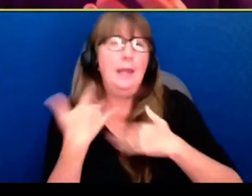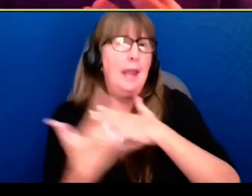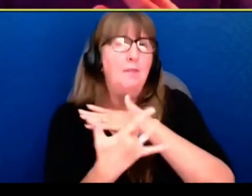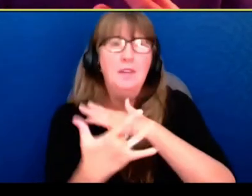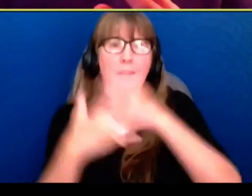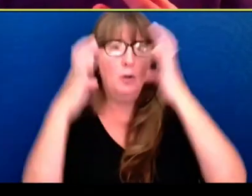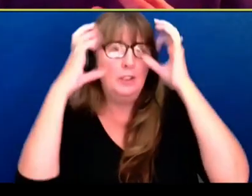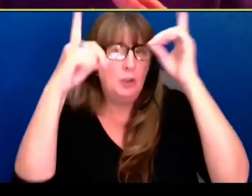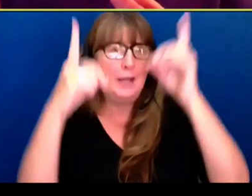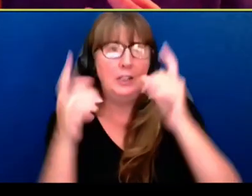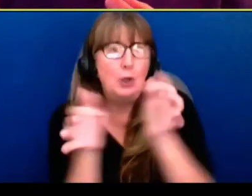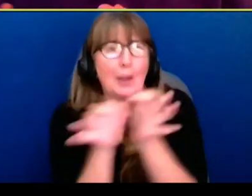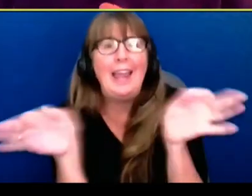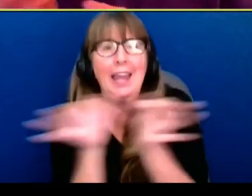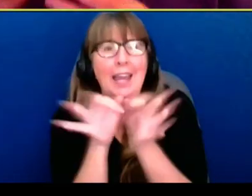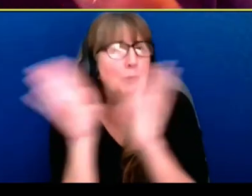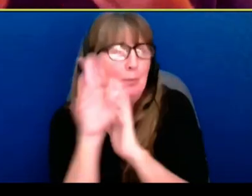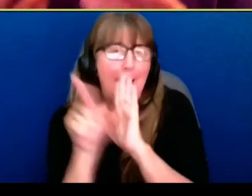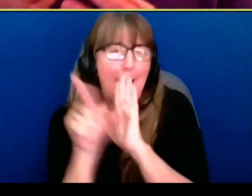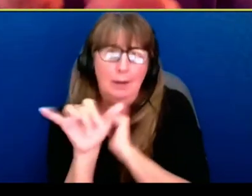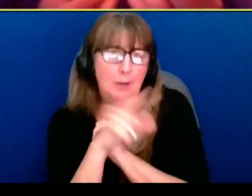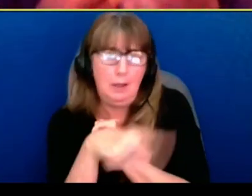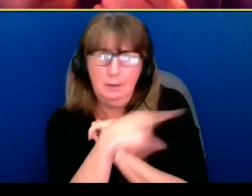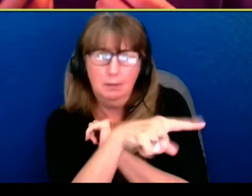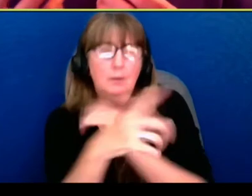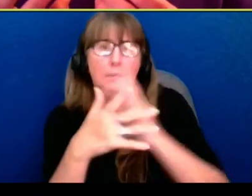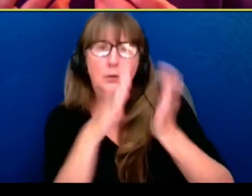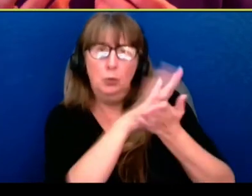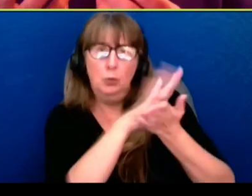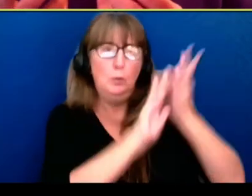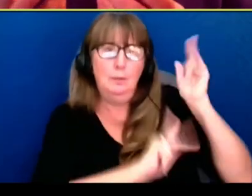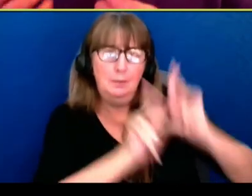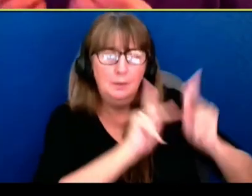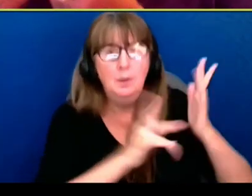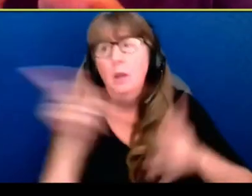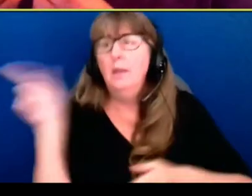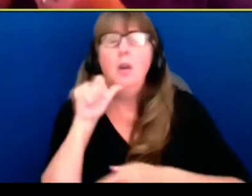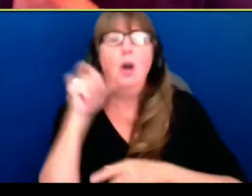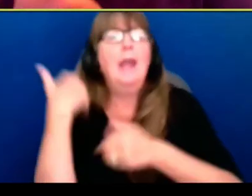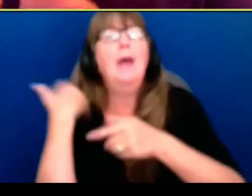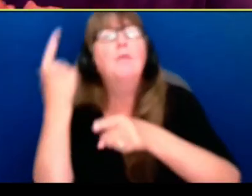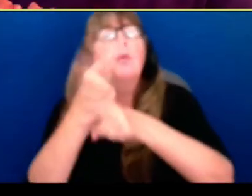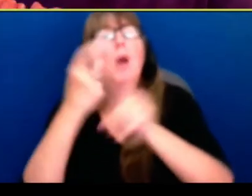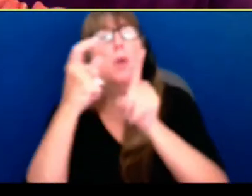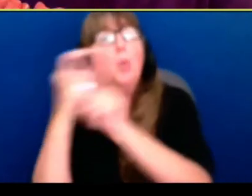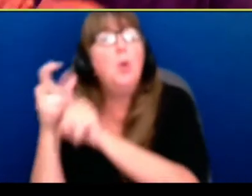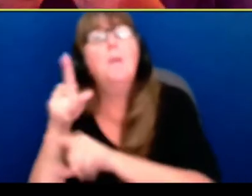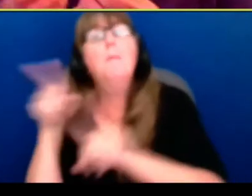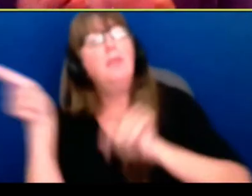language background. Okay, so they're not going to necessarily have all the right words, but they are going to know about their child and they're going to